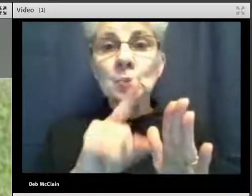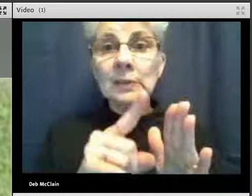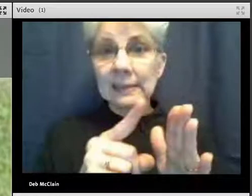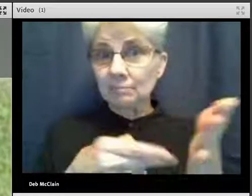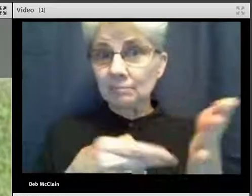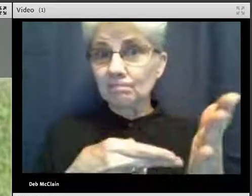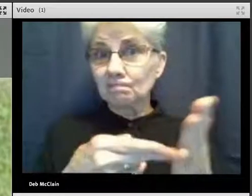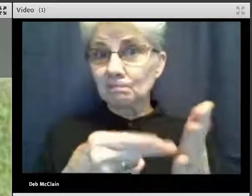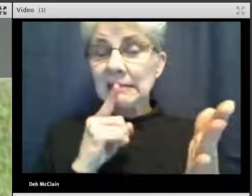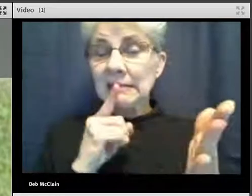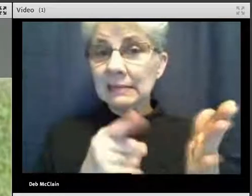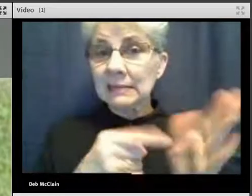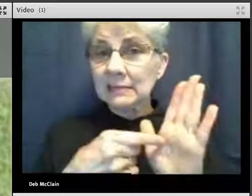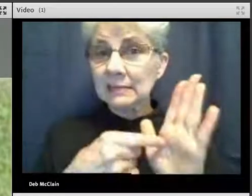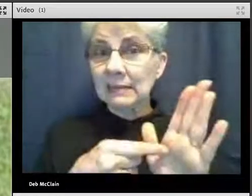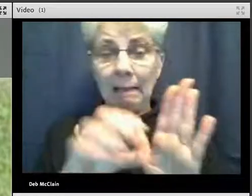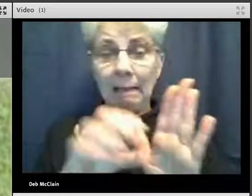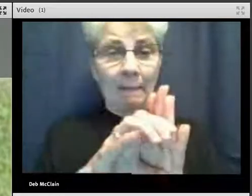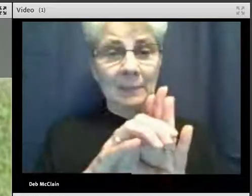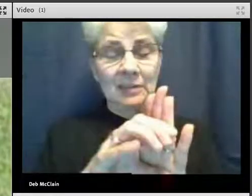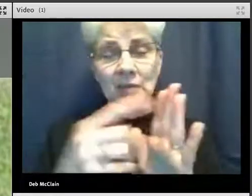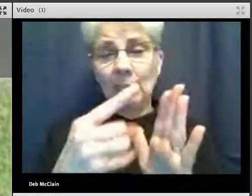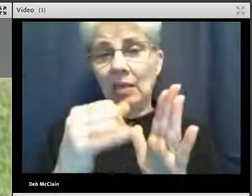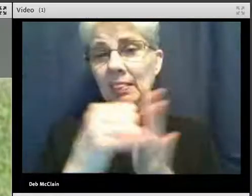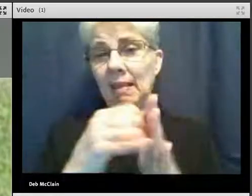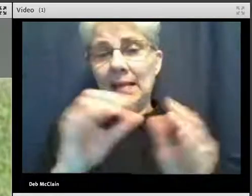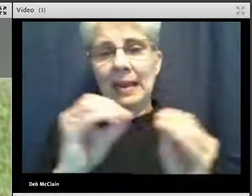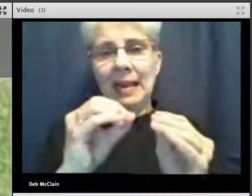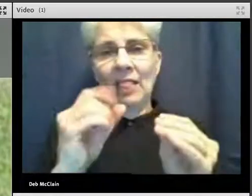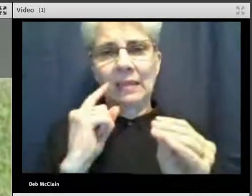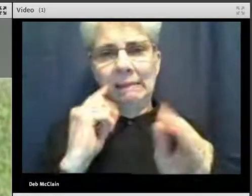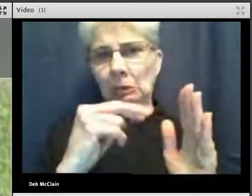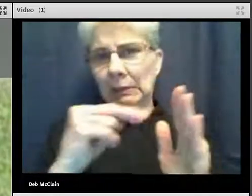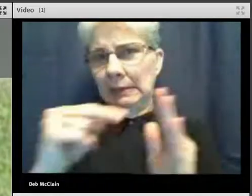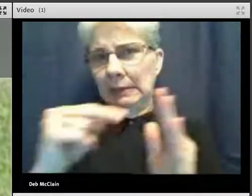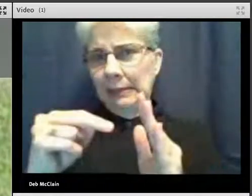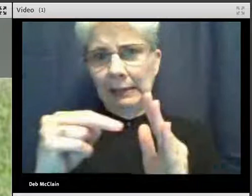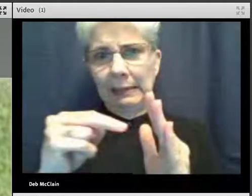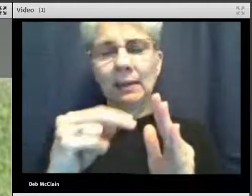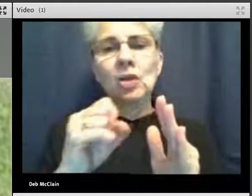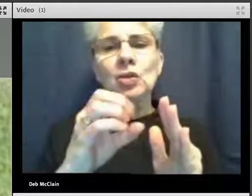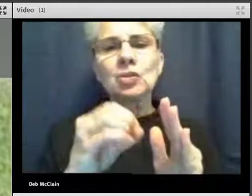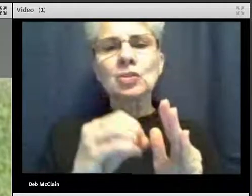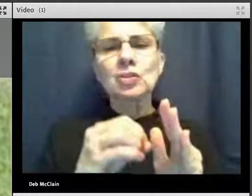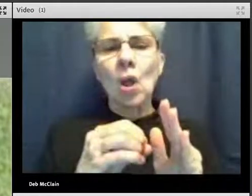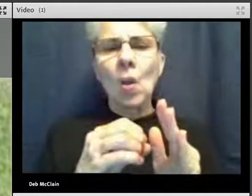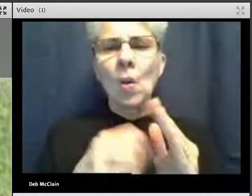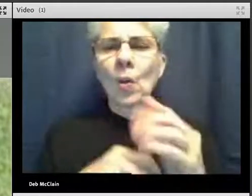because otherwise in the image is something that nothing can read. So this has a lot of implications,